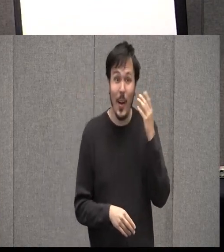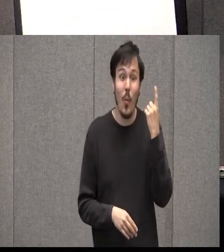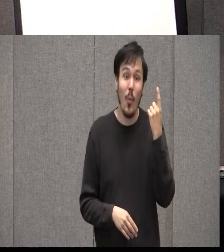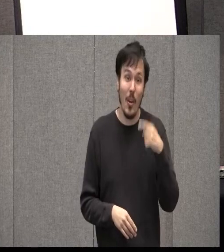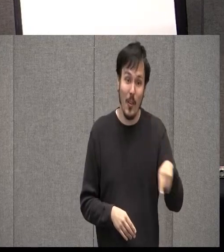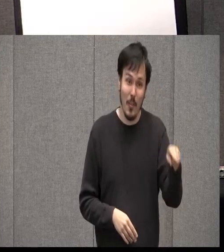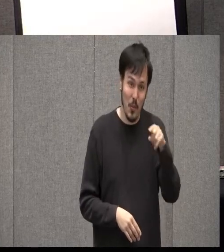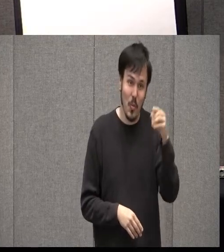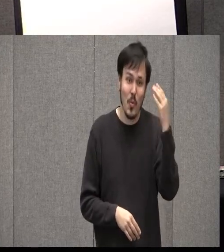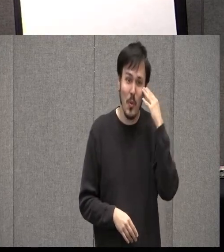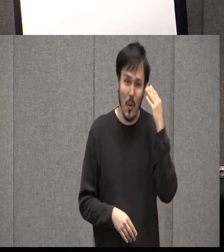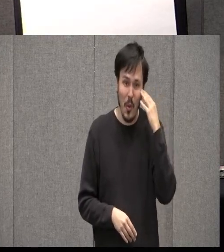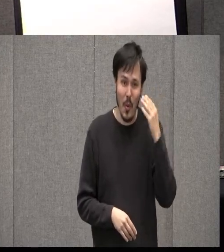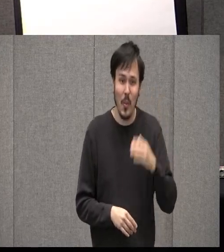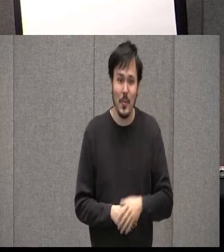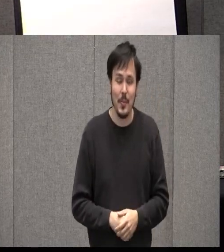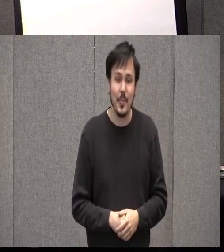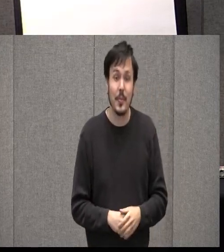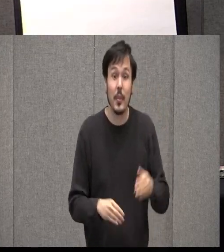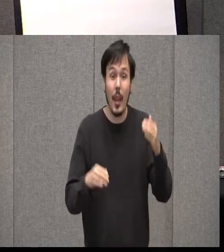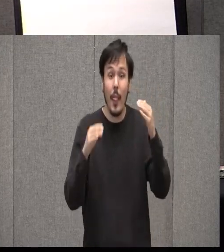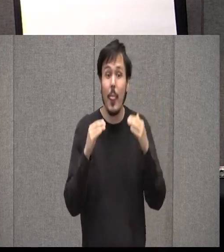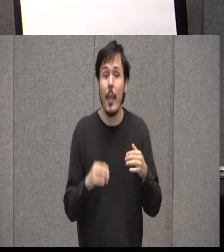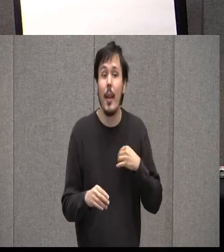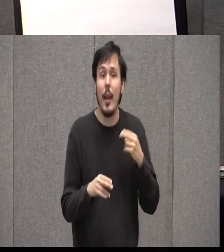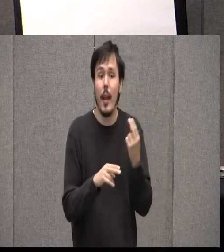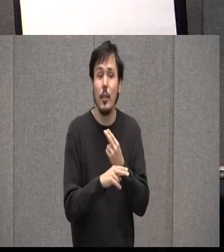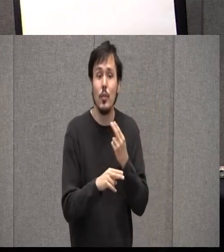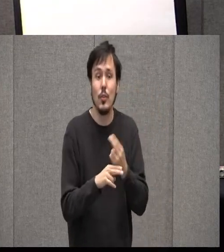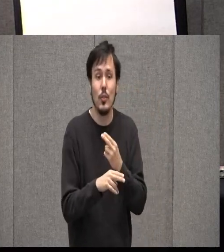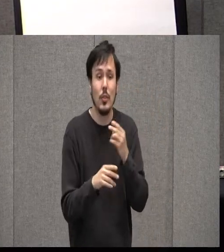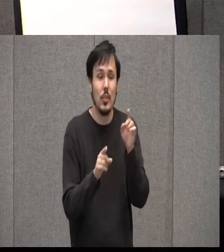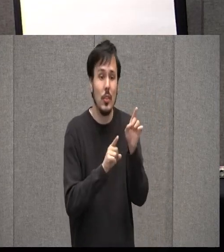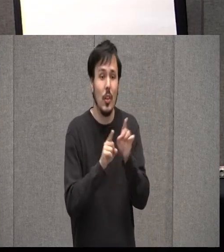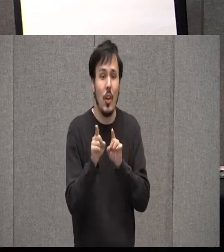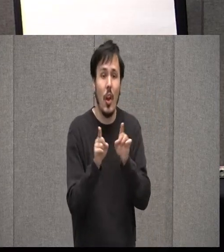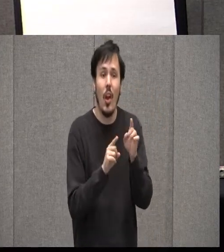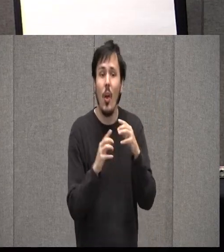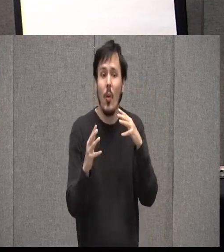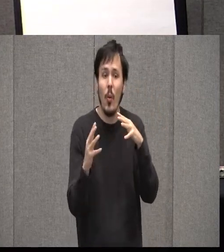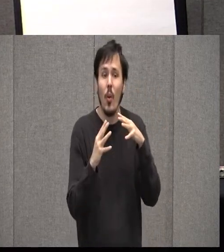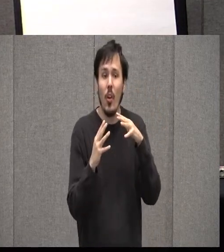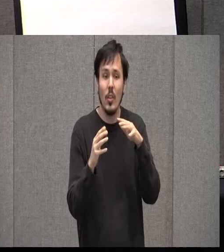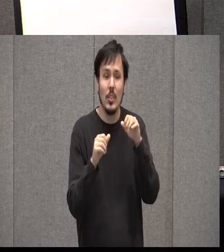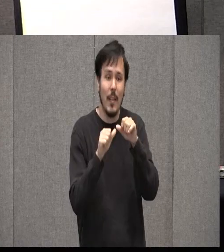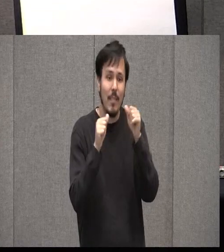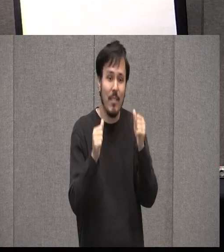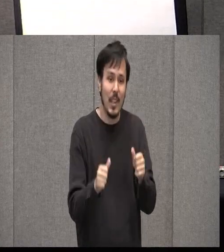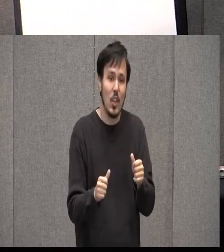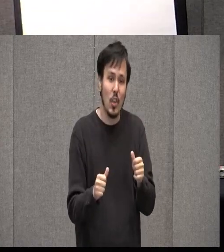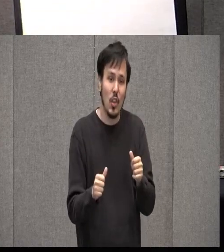And then I used a "Star Wars" figure to do the person that's right in the center.